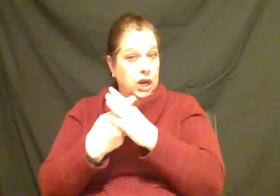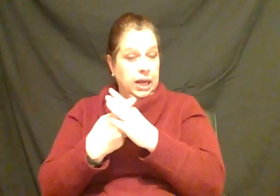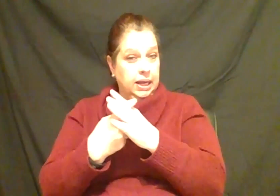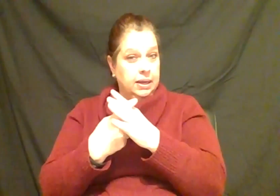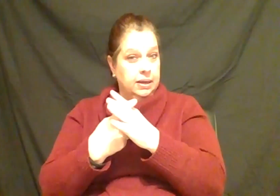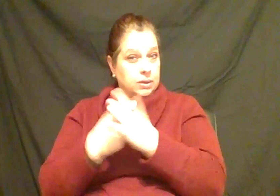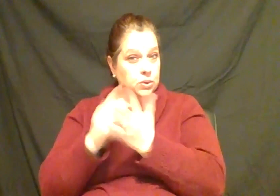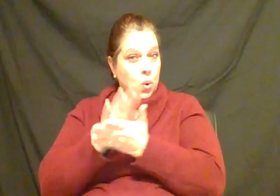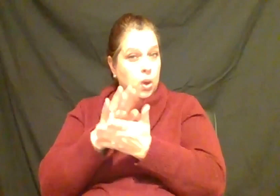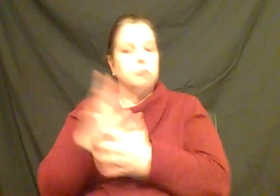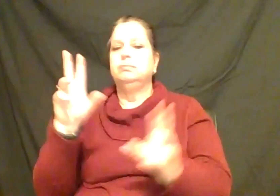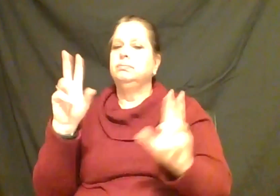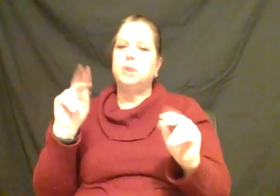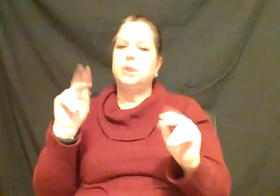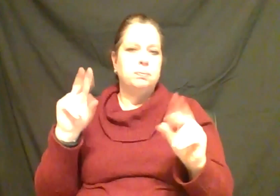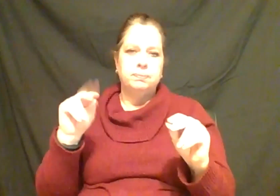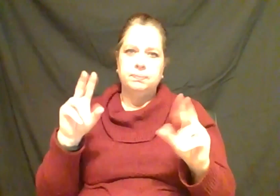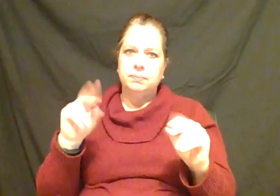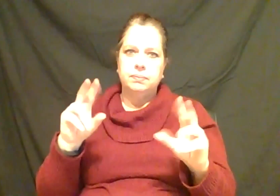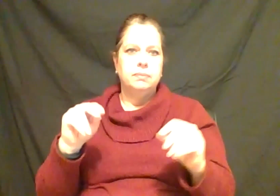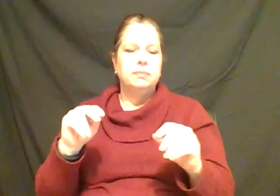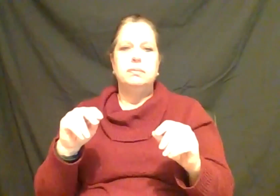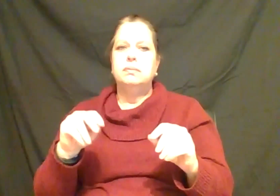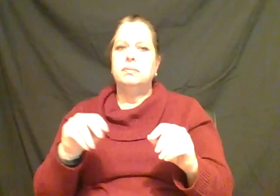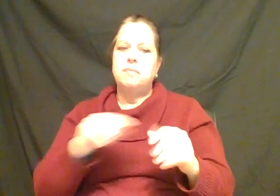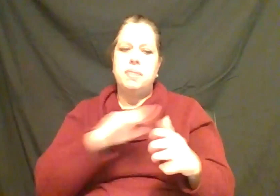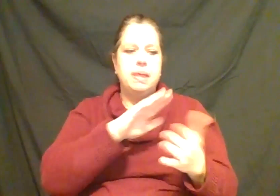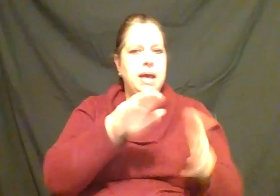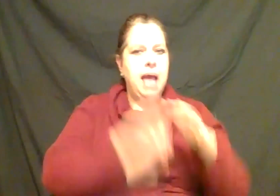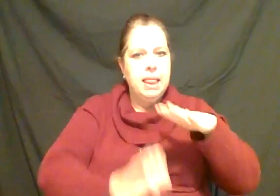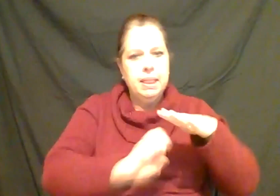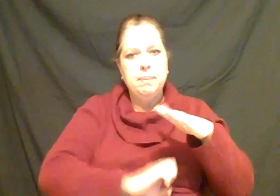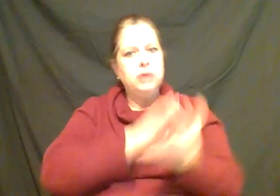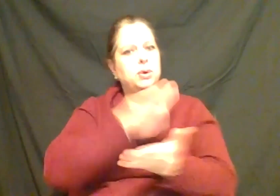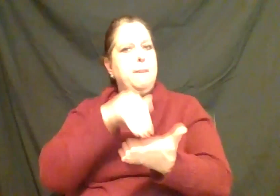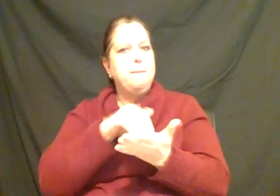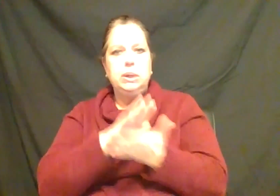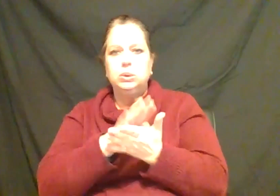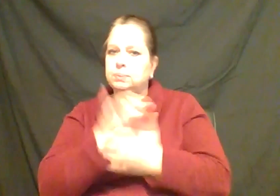conversation that we previously held this is still under the same time frame that currently exists